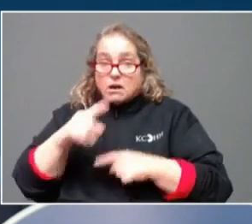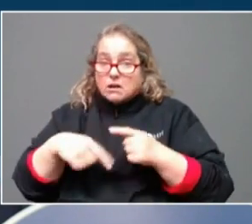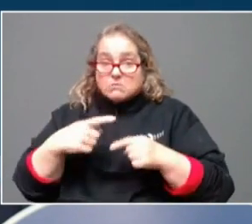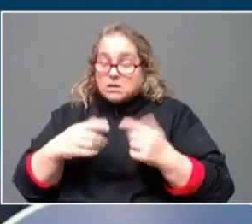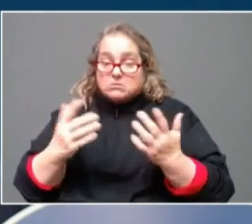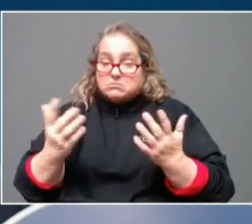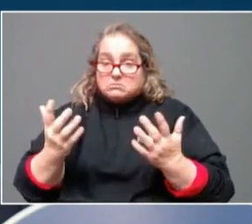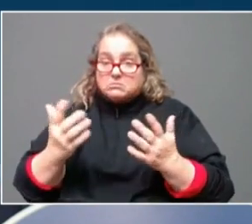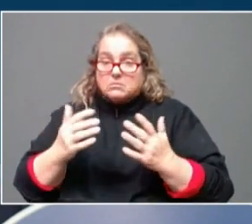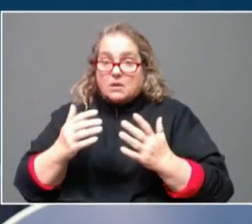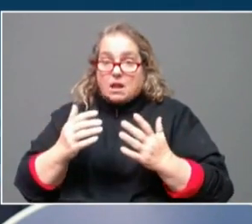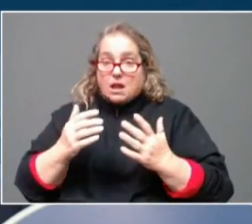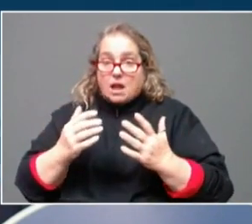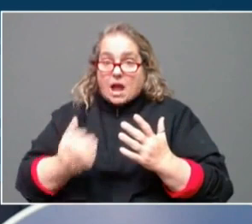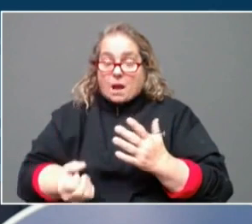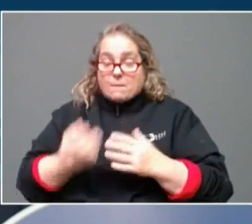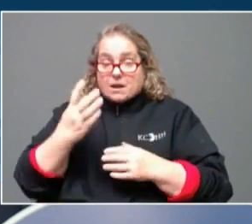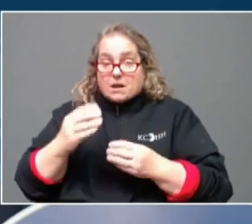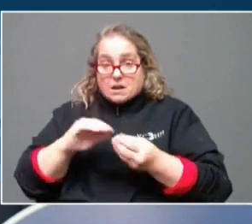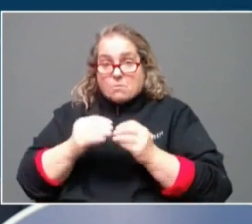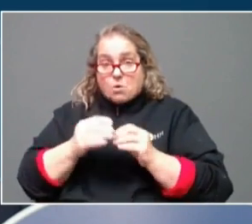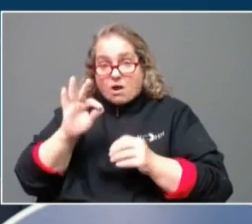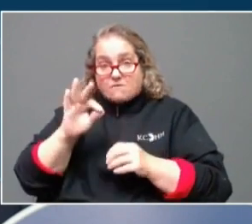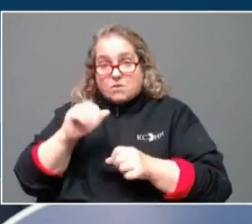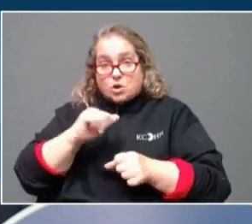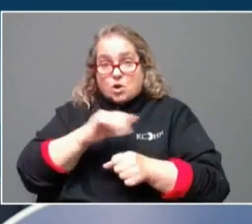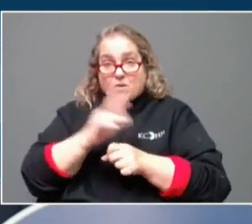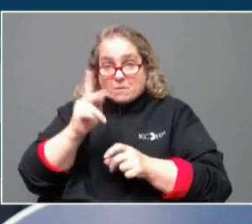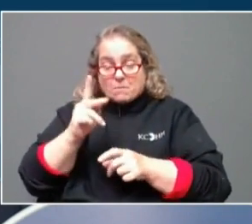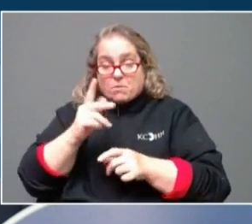of covid people is overwhelming the hospitals and pushing out patients with